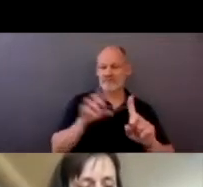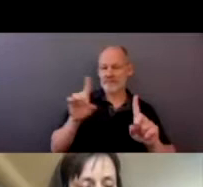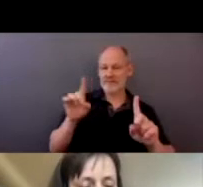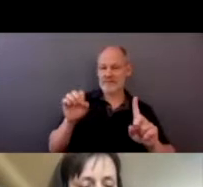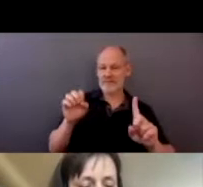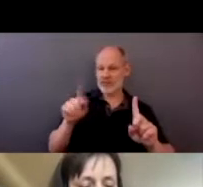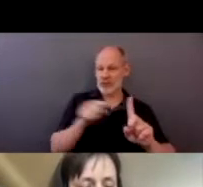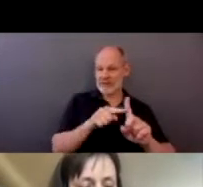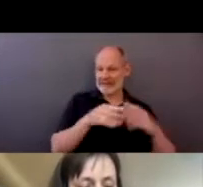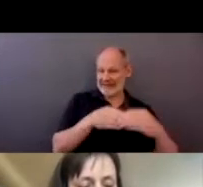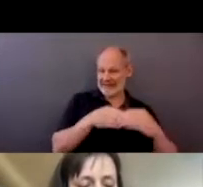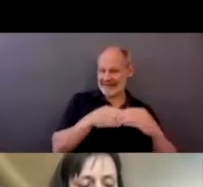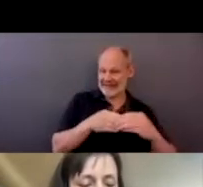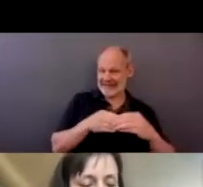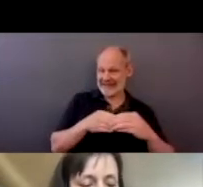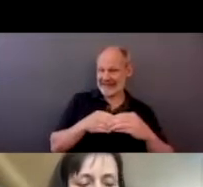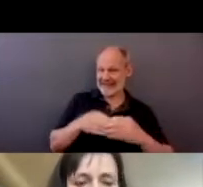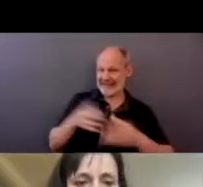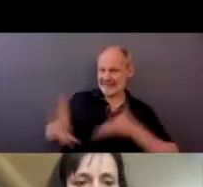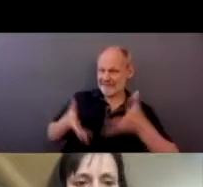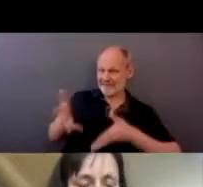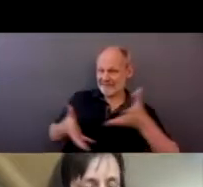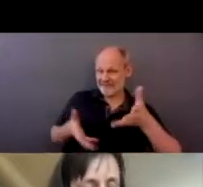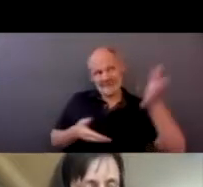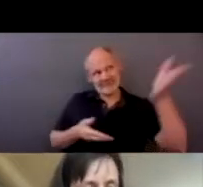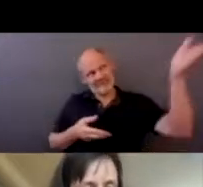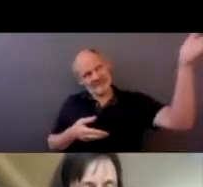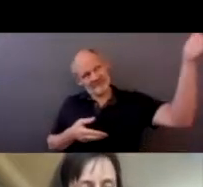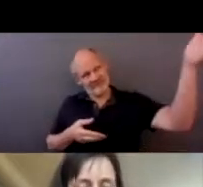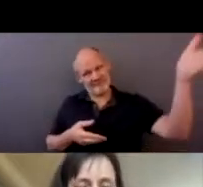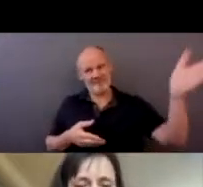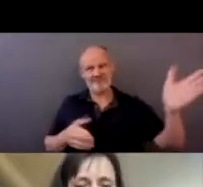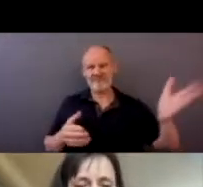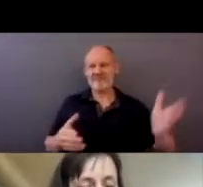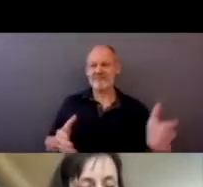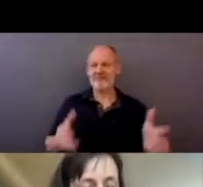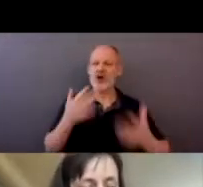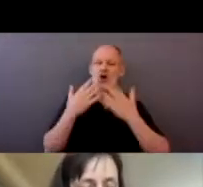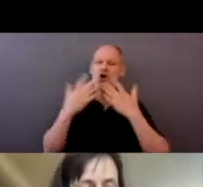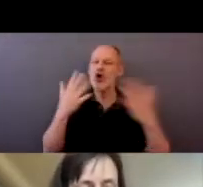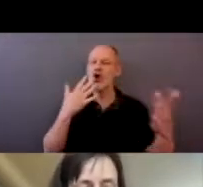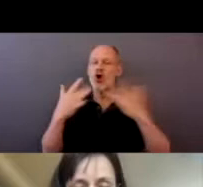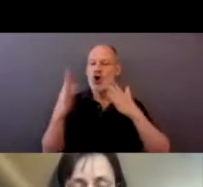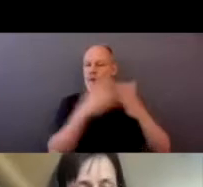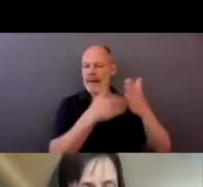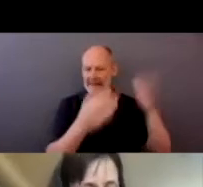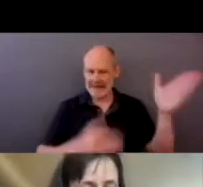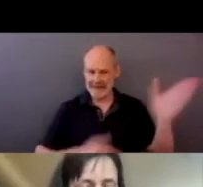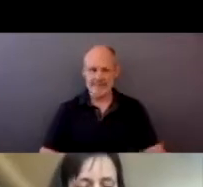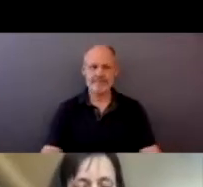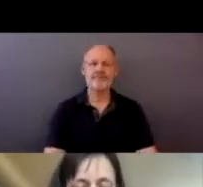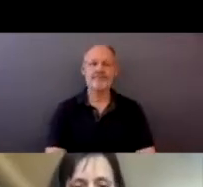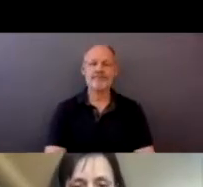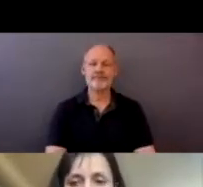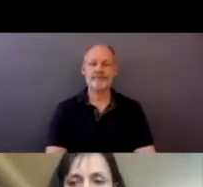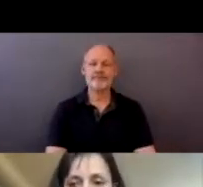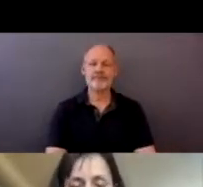to a large colorful modern painting while she speaks. After the museums closed last spring, we